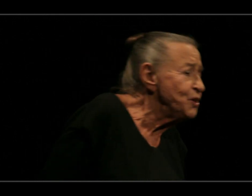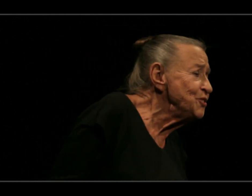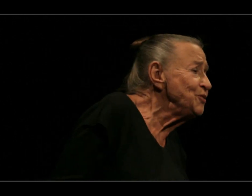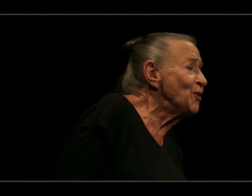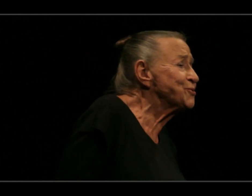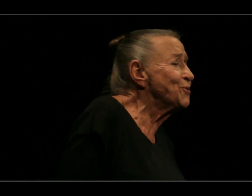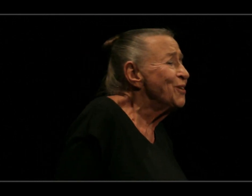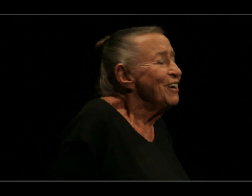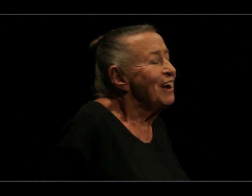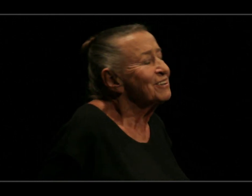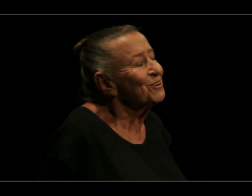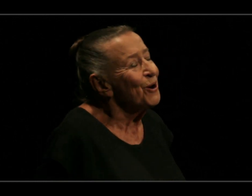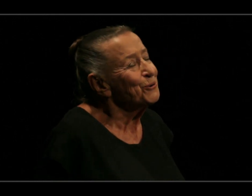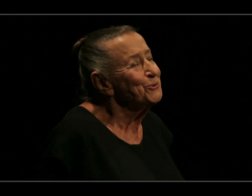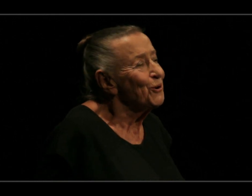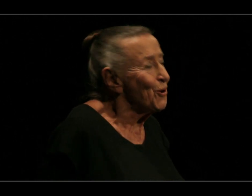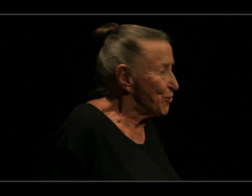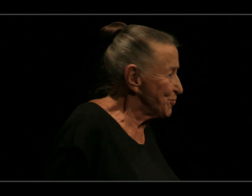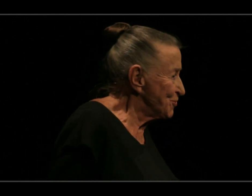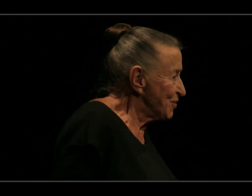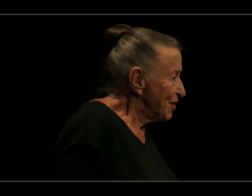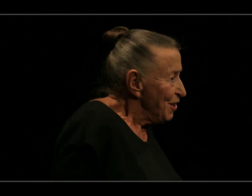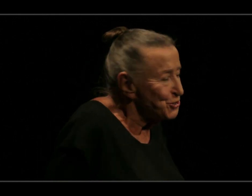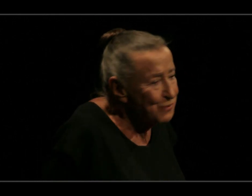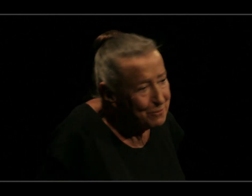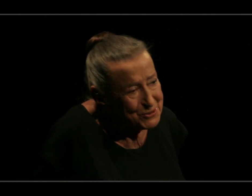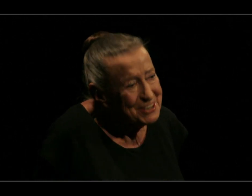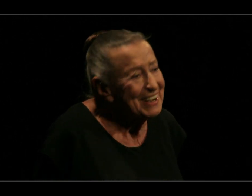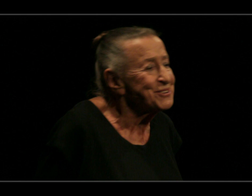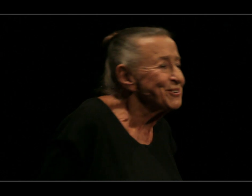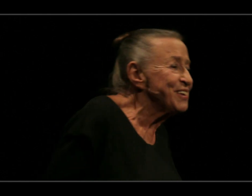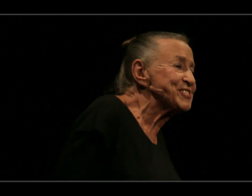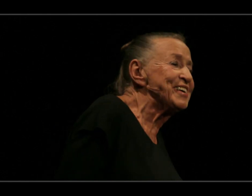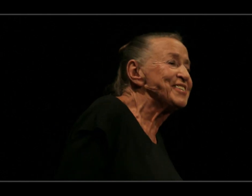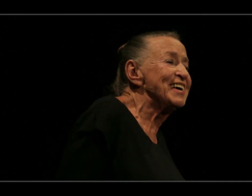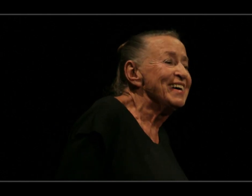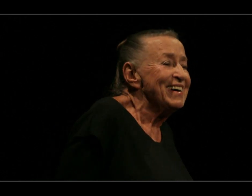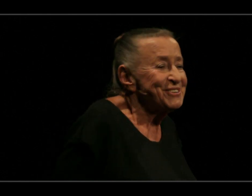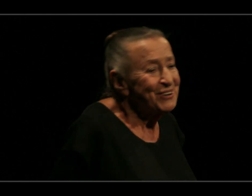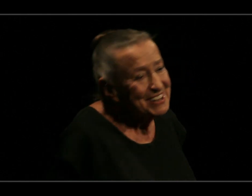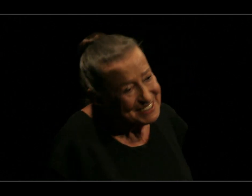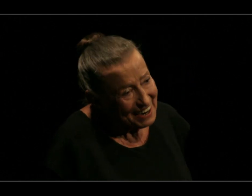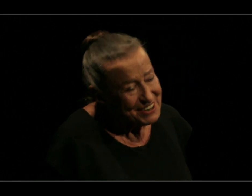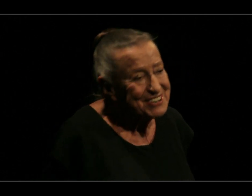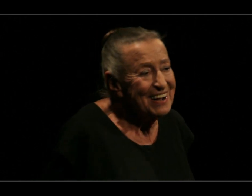Relayed as if by endless choruses, the sounds went on and on,